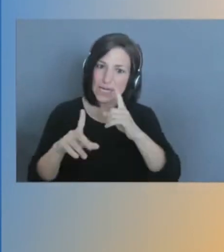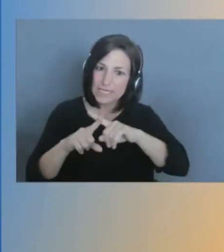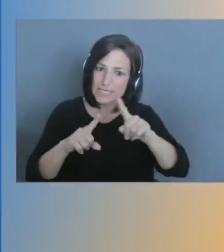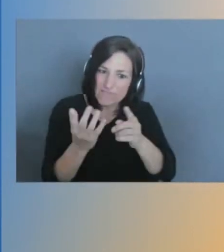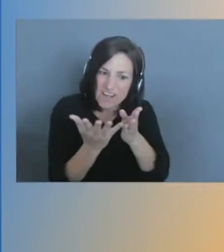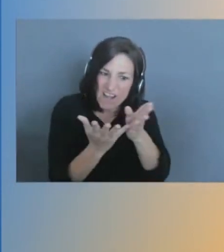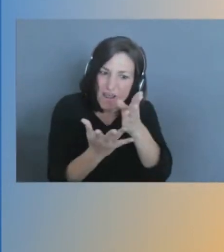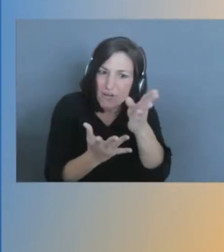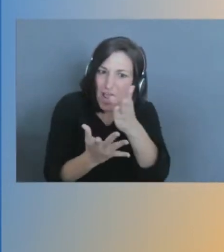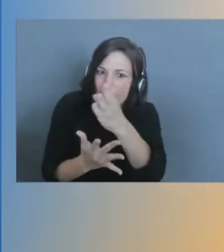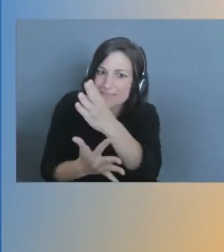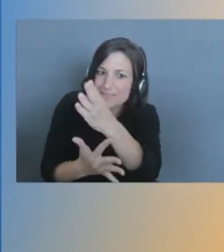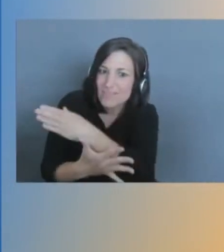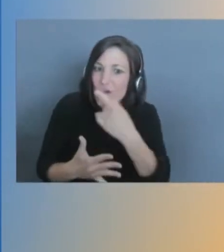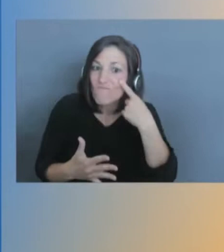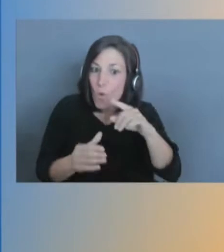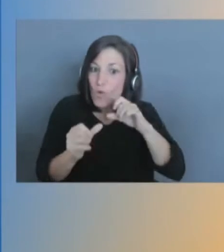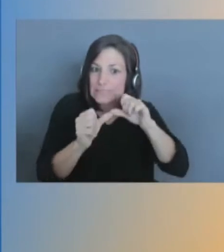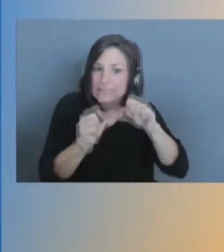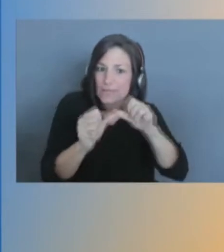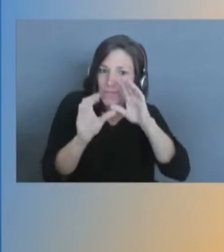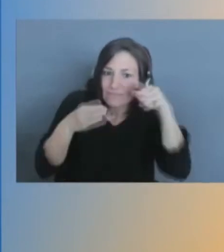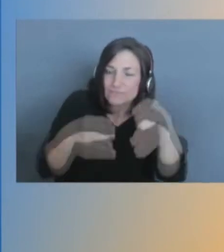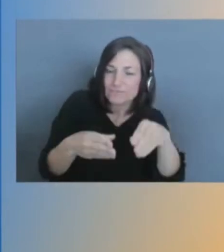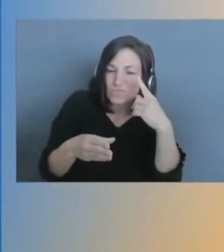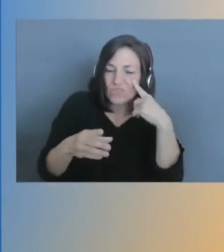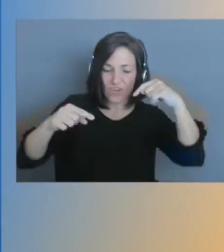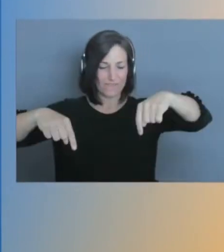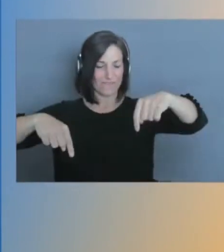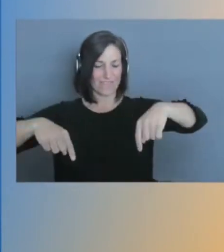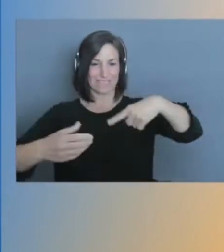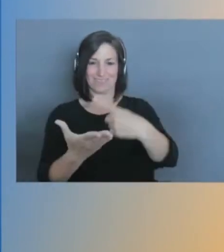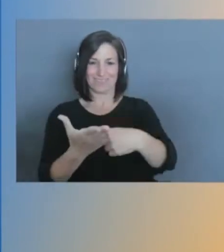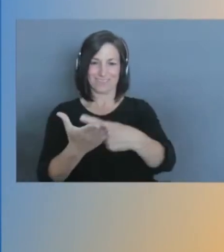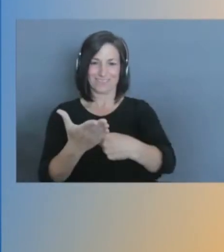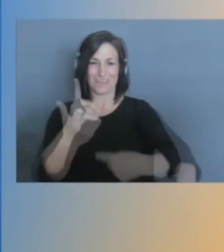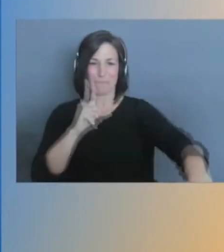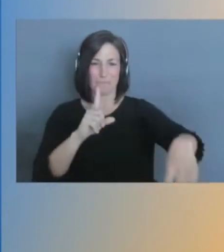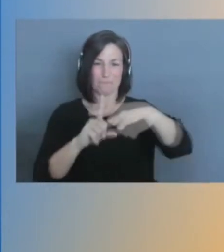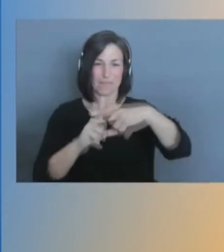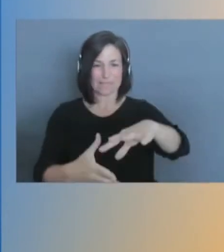and just for this talk and for the context of today's day, Silicon Day,